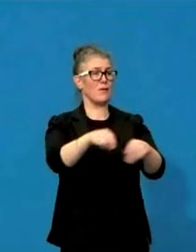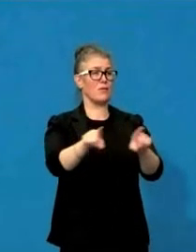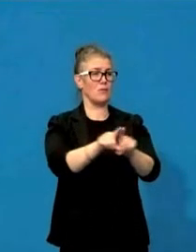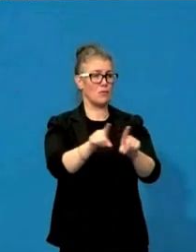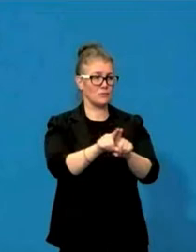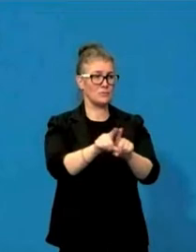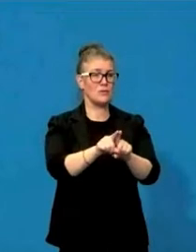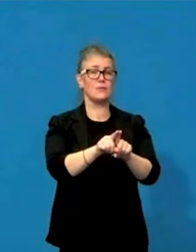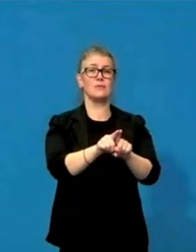Garnduwa.